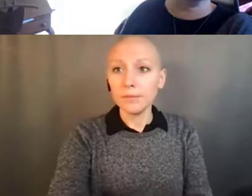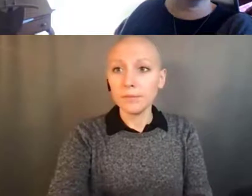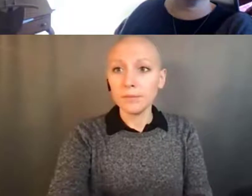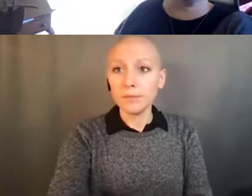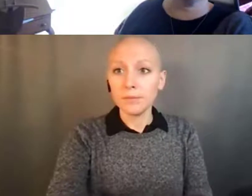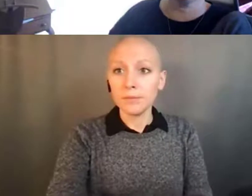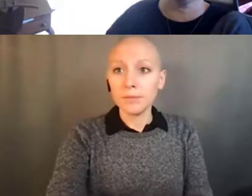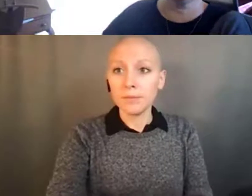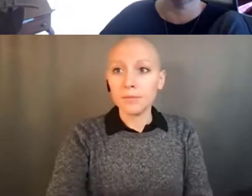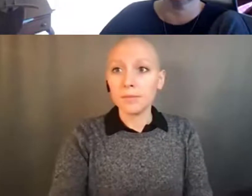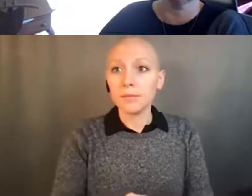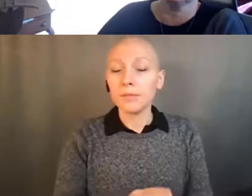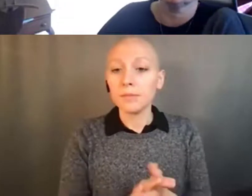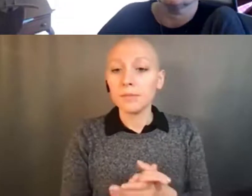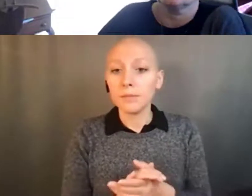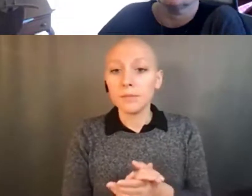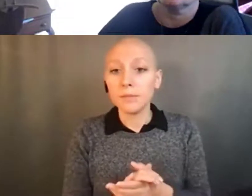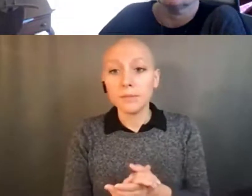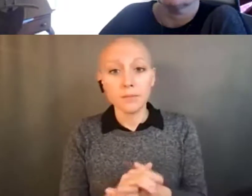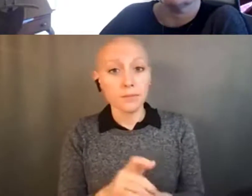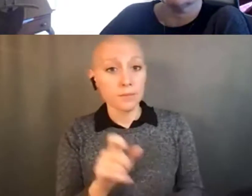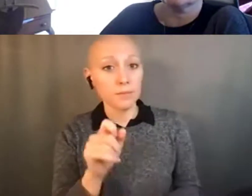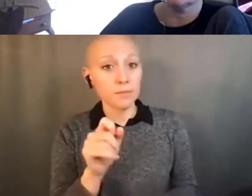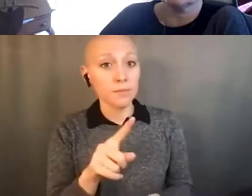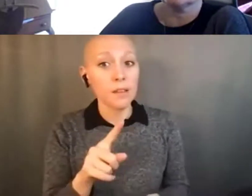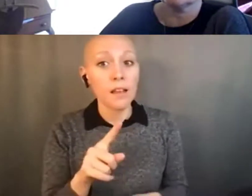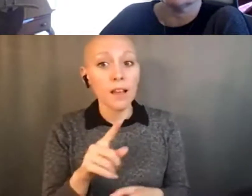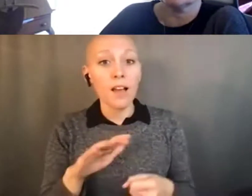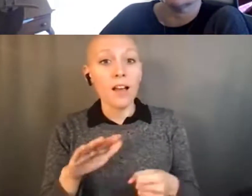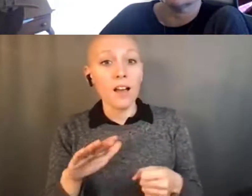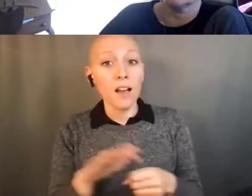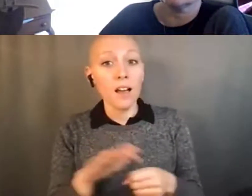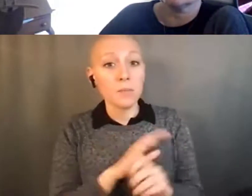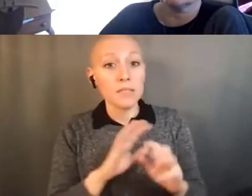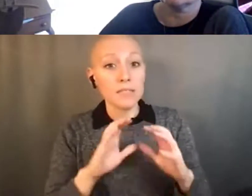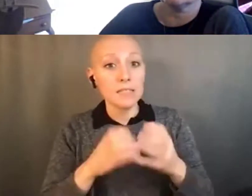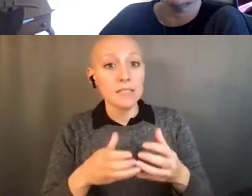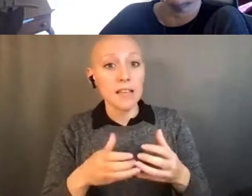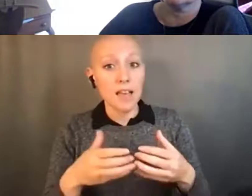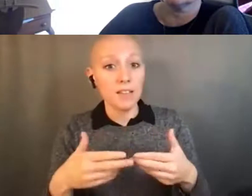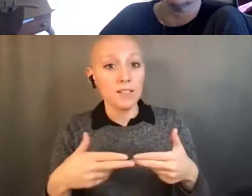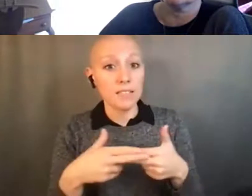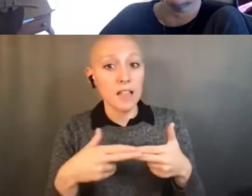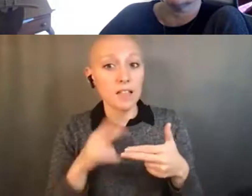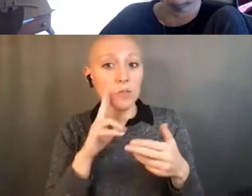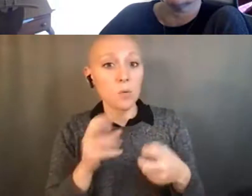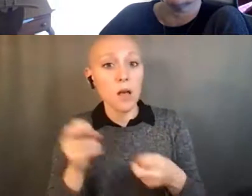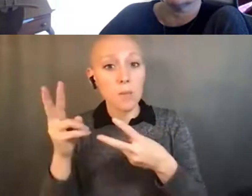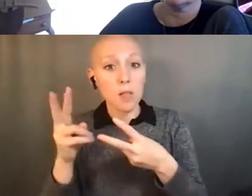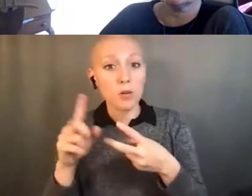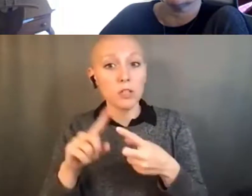Kasima Garst: Will a complete set of the presentation slides be uploaded to the agenda? The current file is only the first slide.